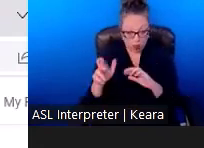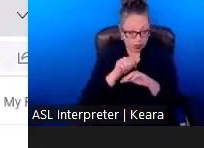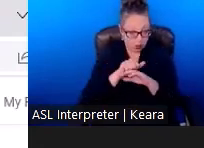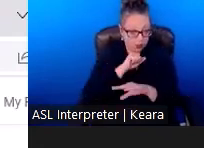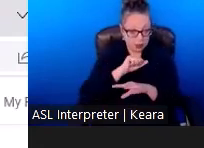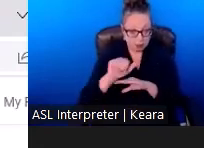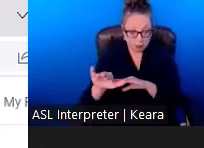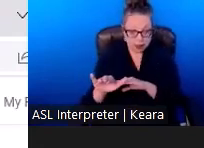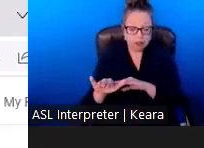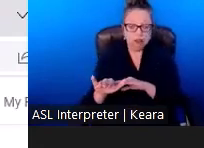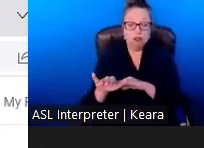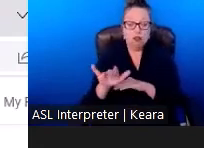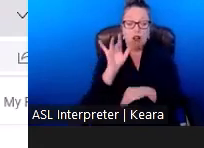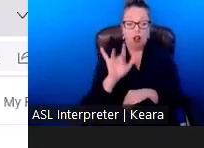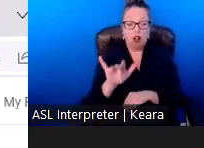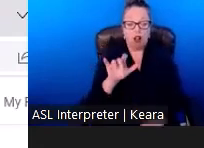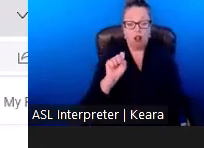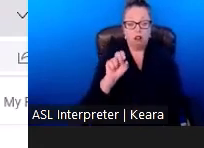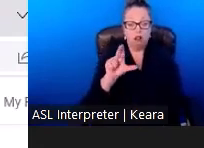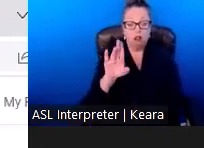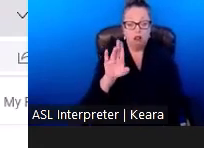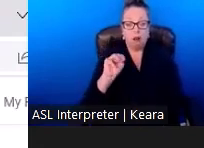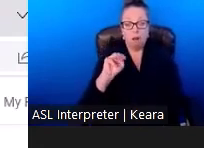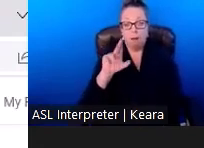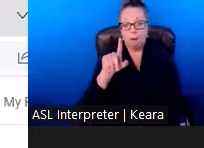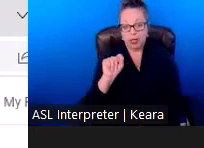click the Submit button at the bottom of the page.